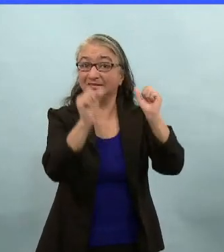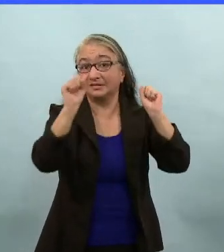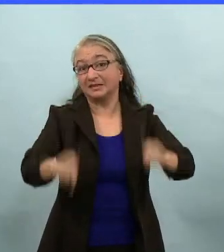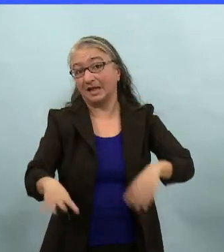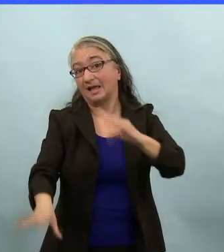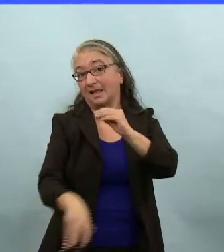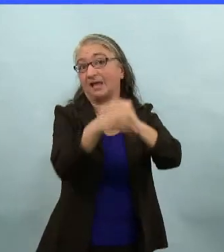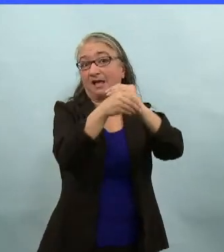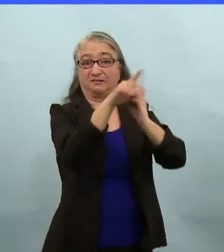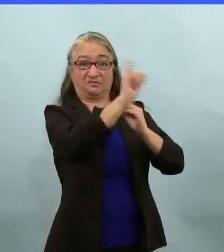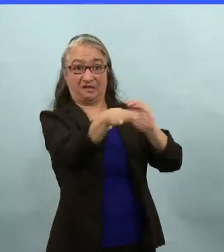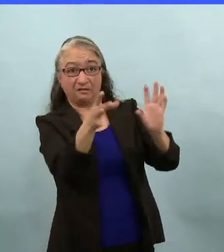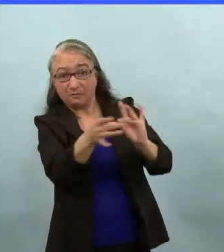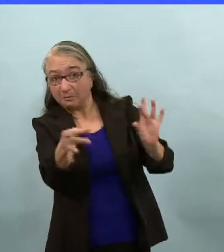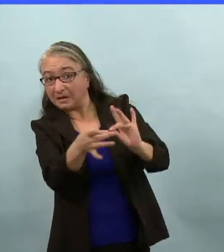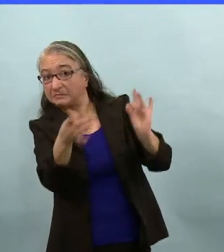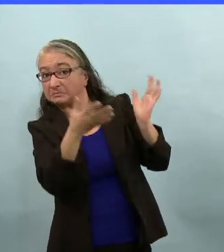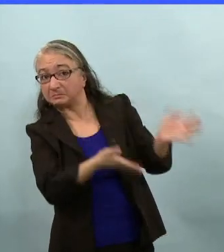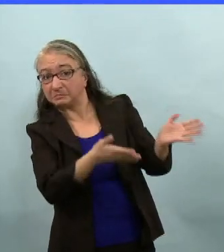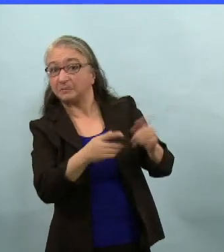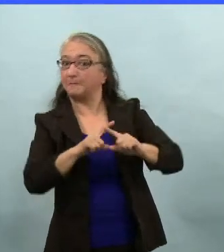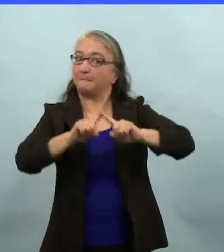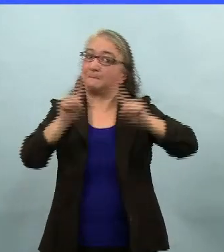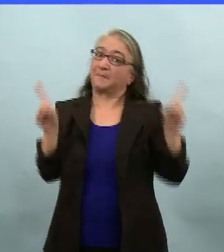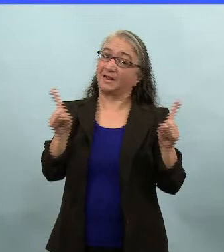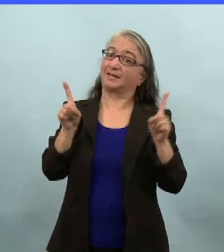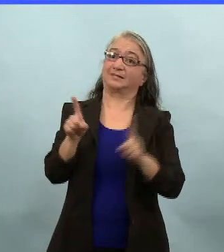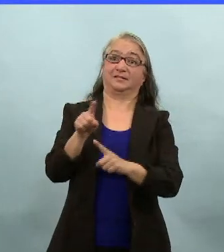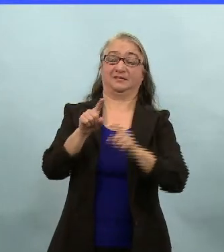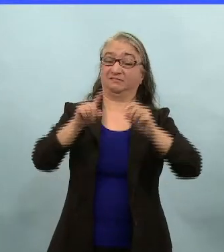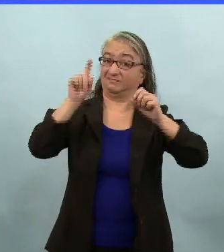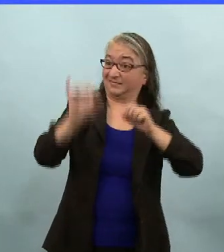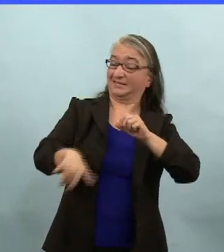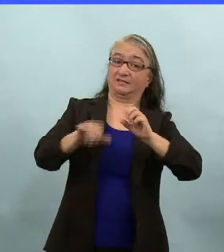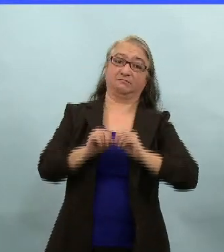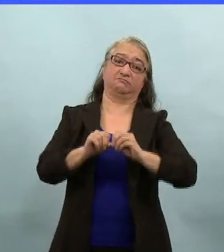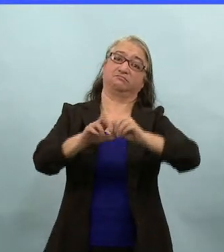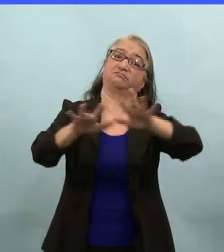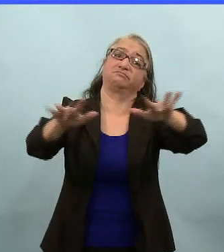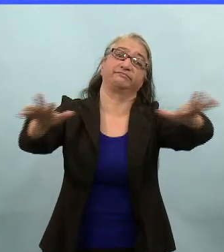and can elaborate on this but this virus is in our community it it is spreading it's very spreading